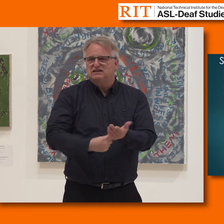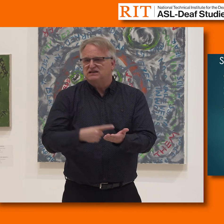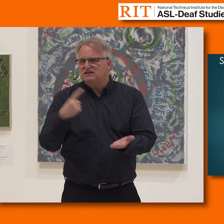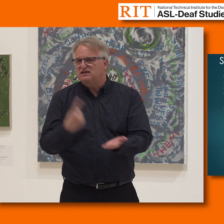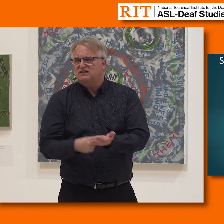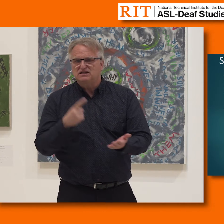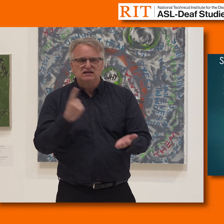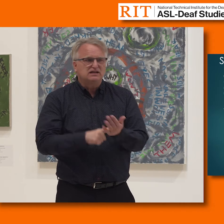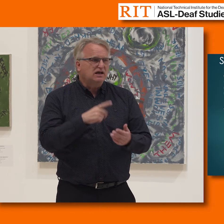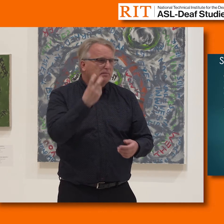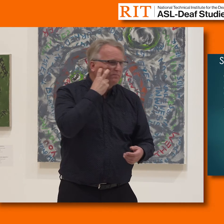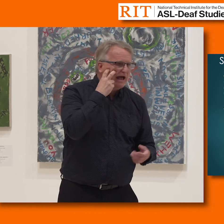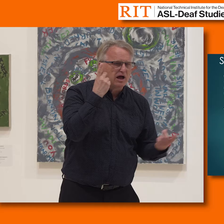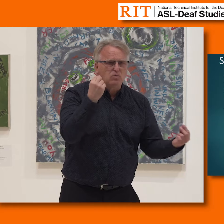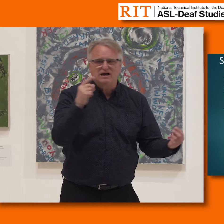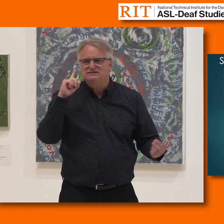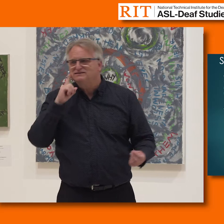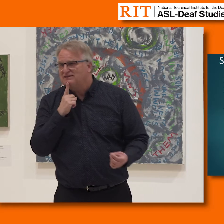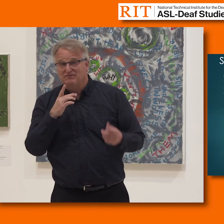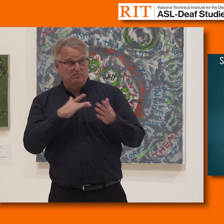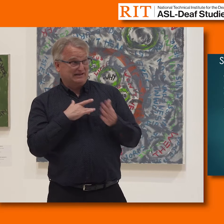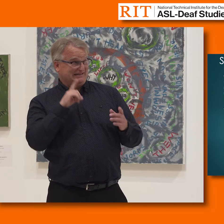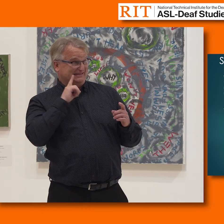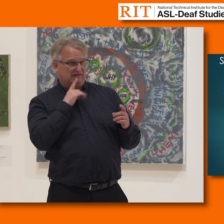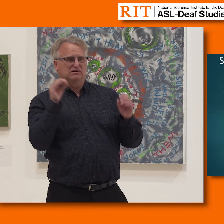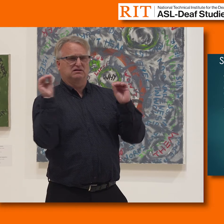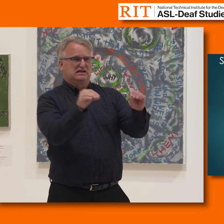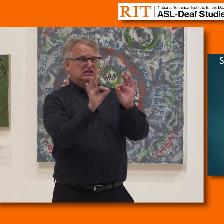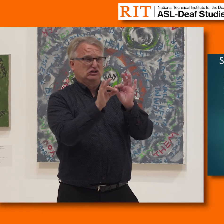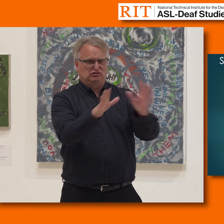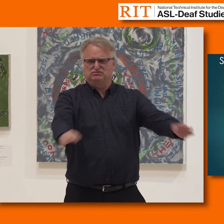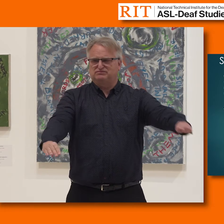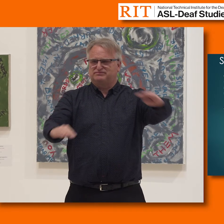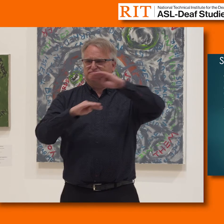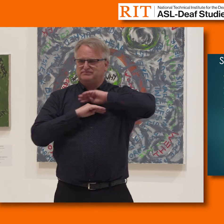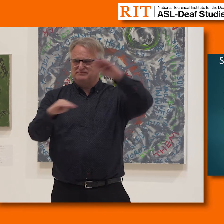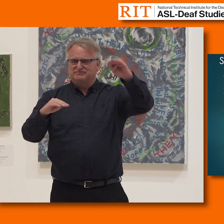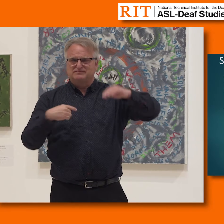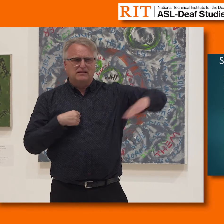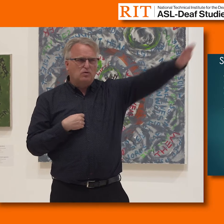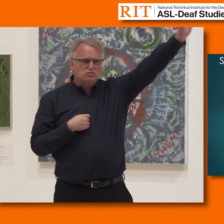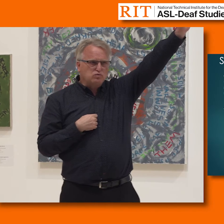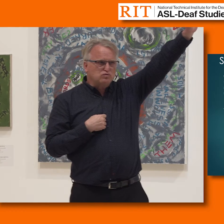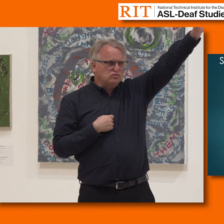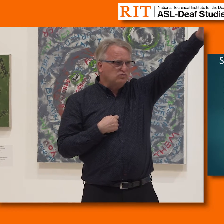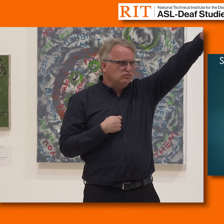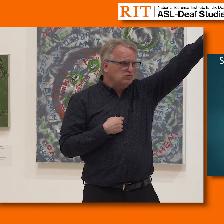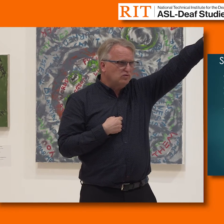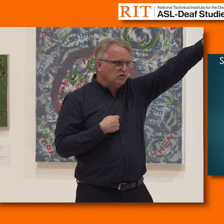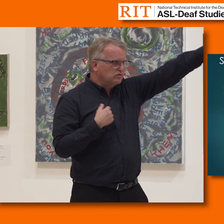is that college, our college was talking about equity and access, and they erroneously thought that simply having